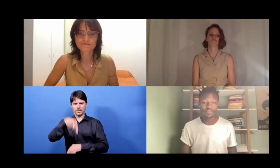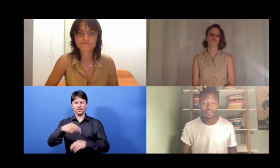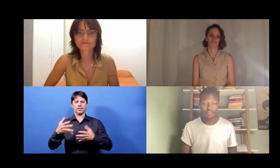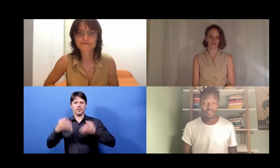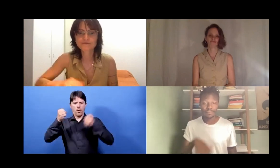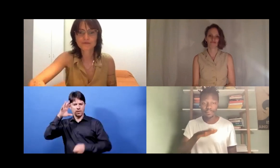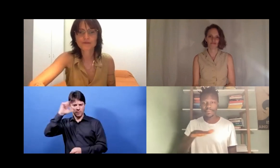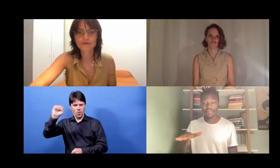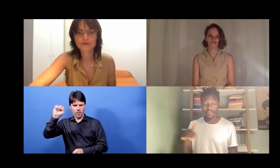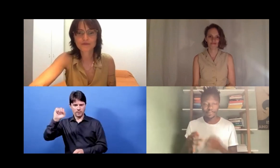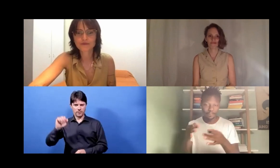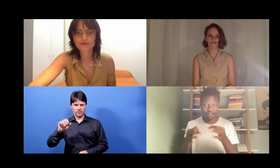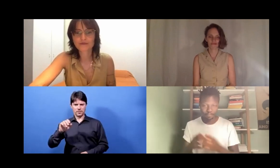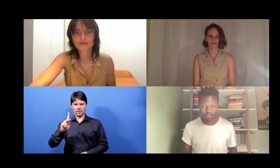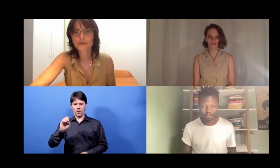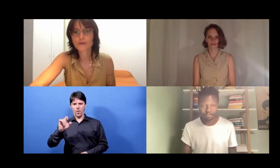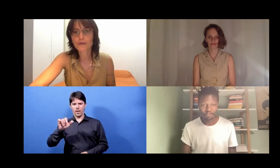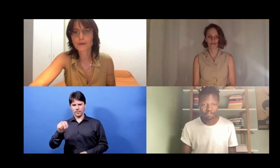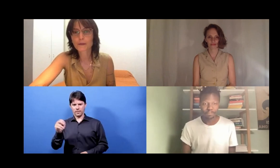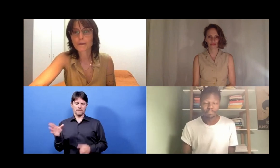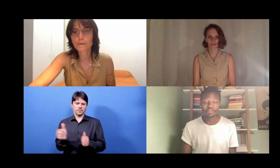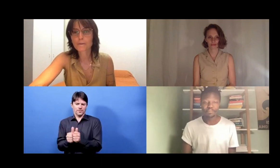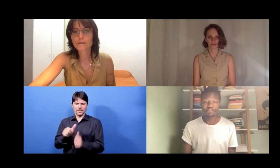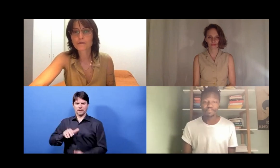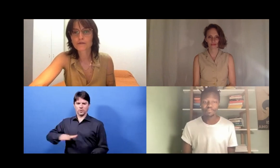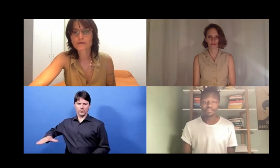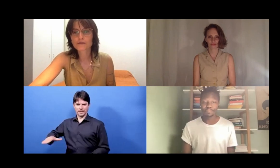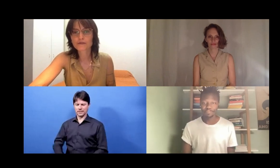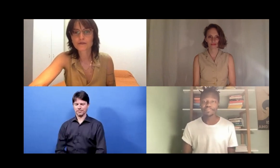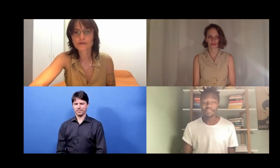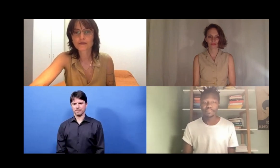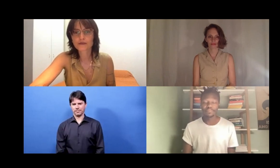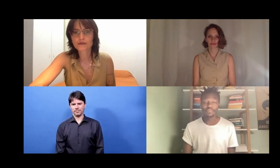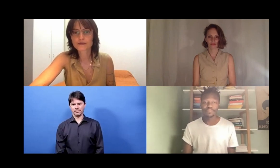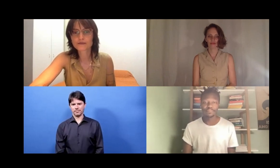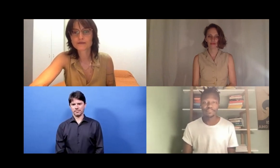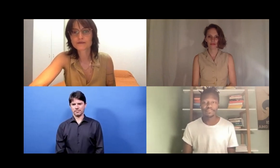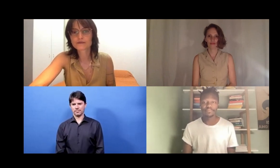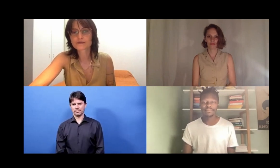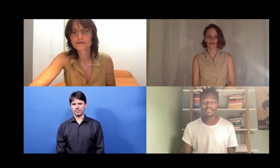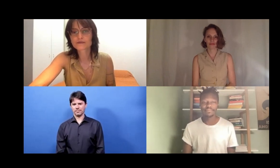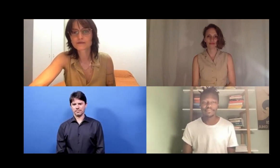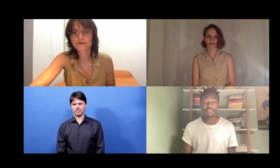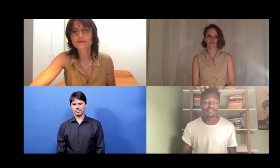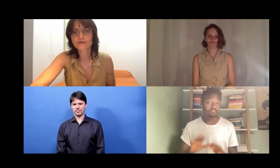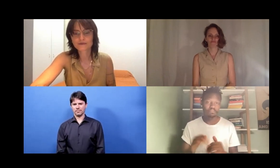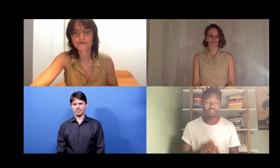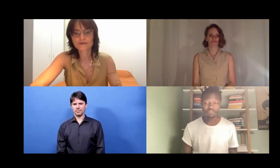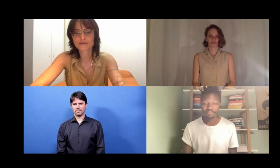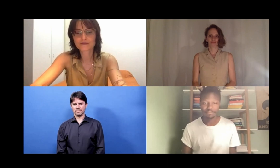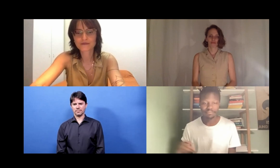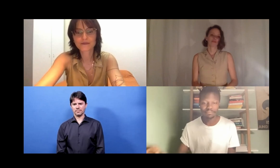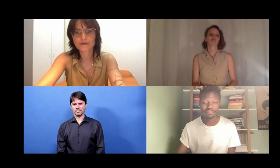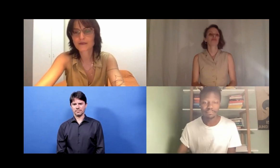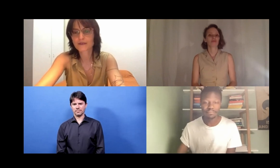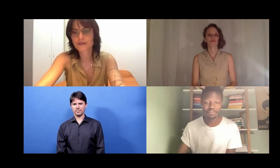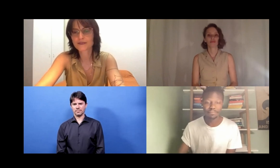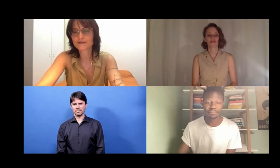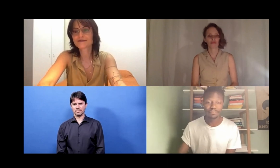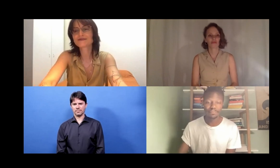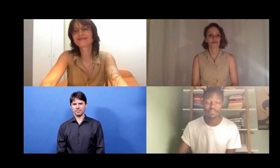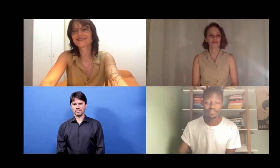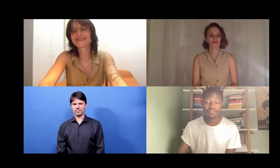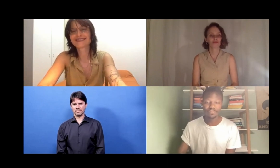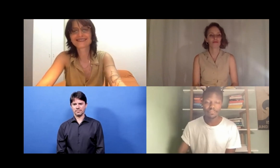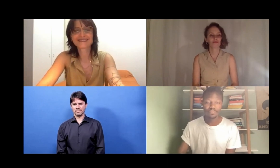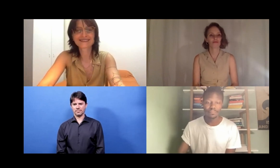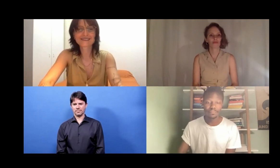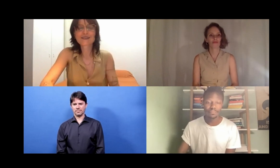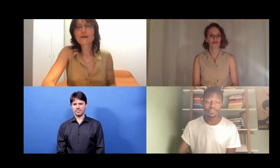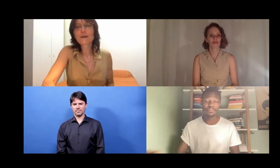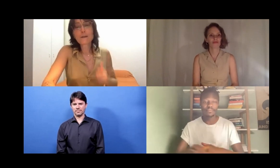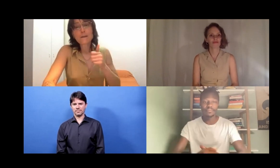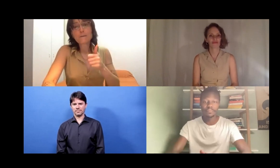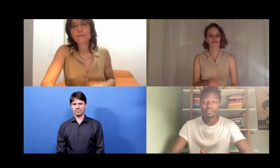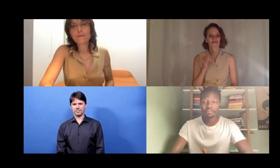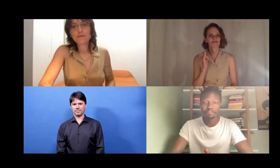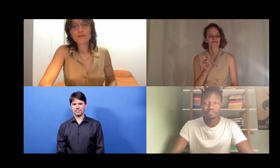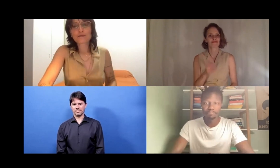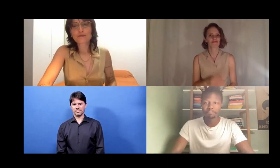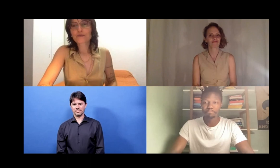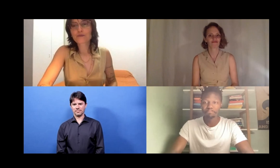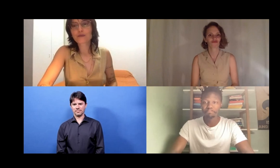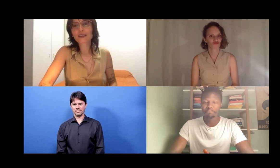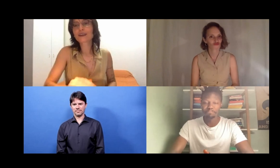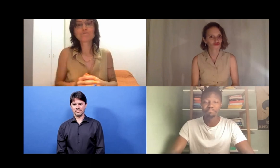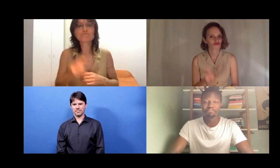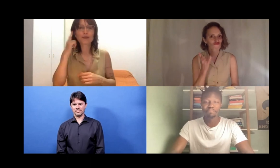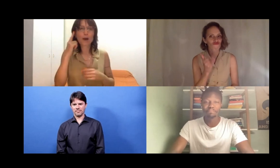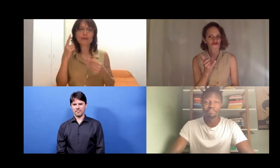So, Kindertheater, kids theatre. (Pause)